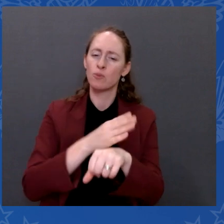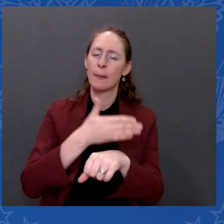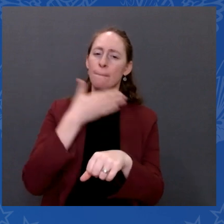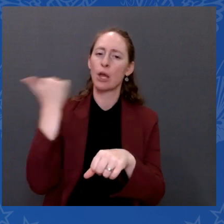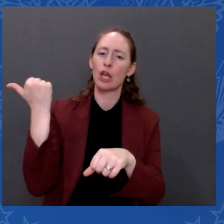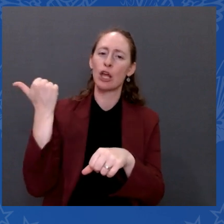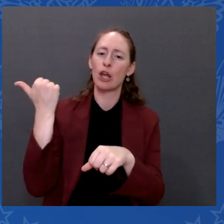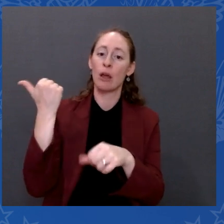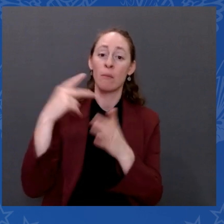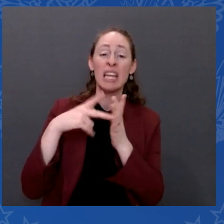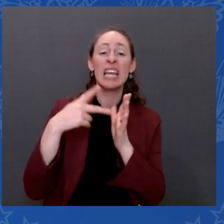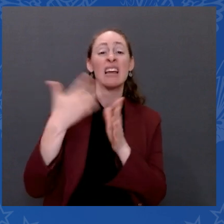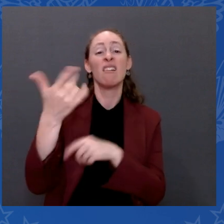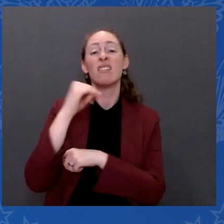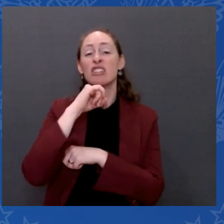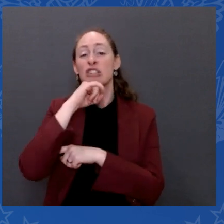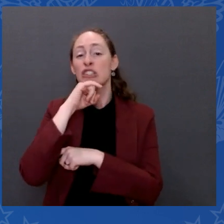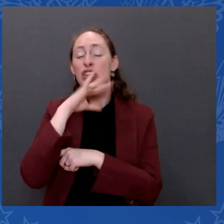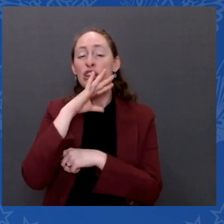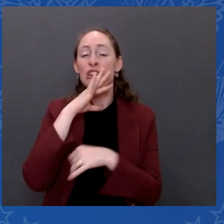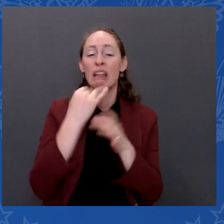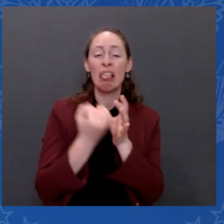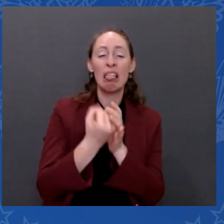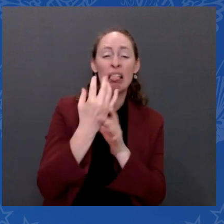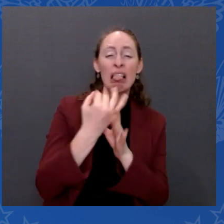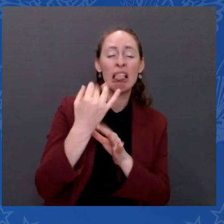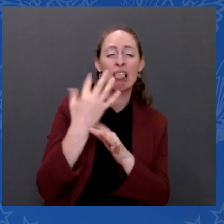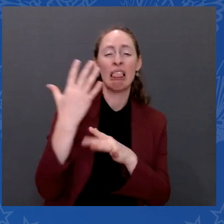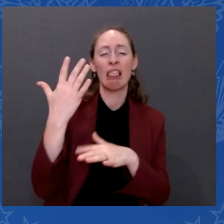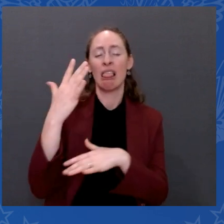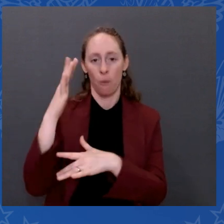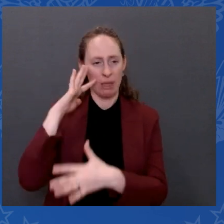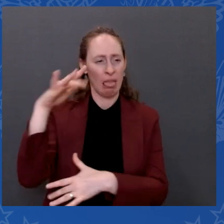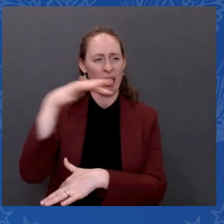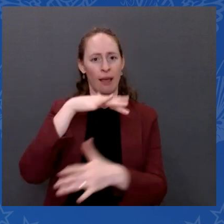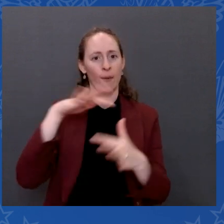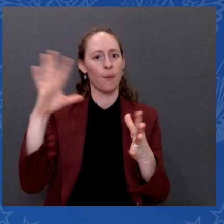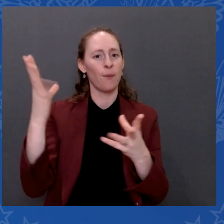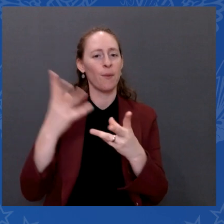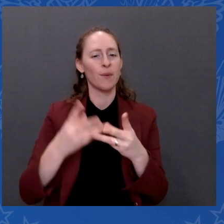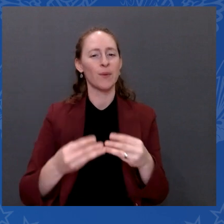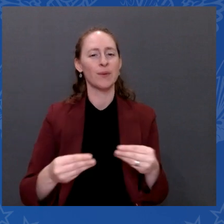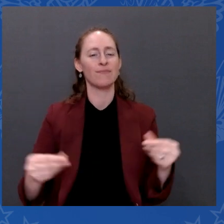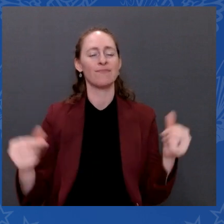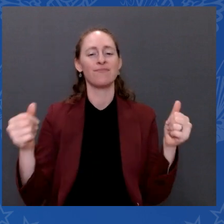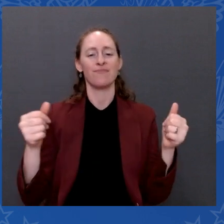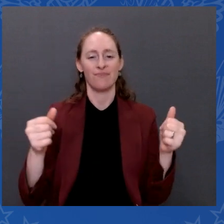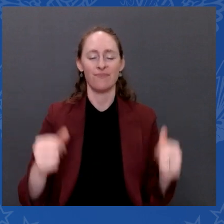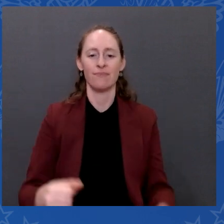in the U.S. in terms of building out that clean energy portfolio that allows us to lead for decades to come.